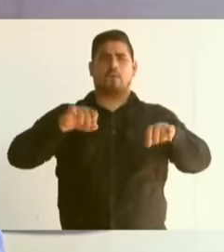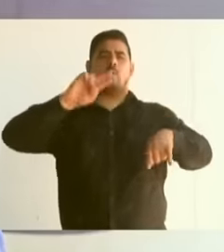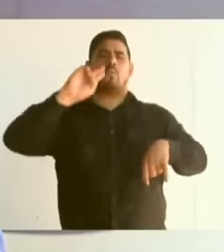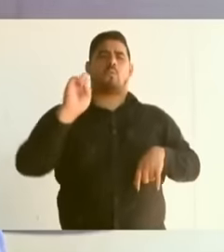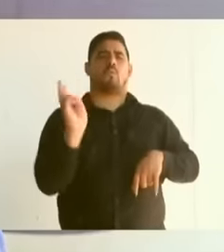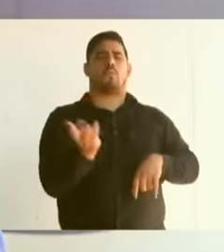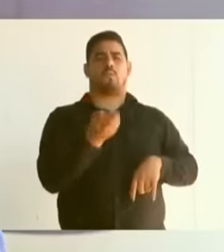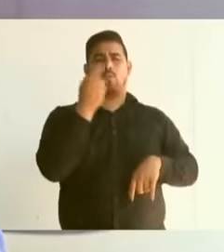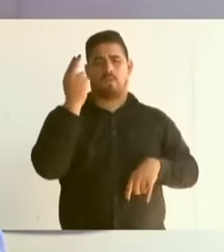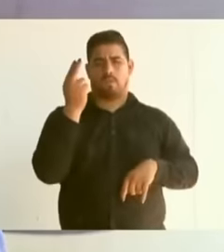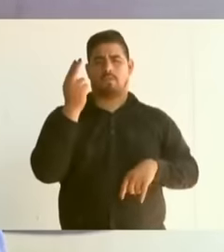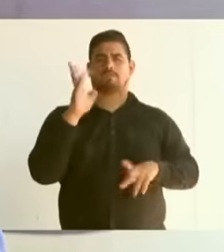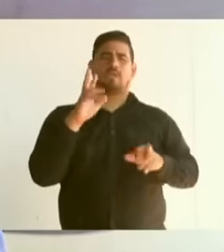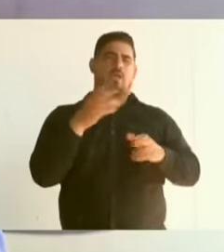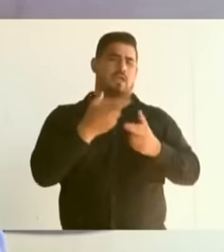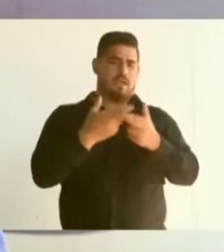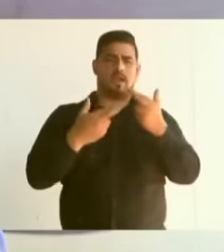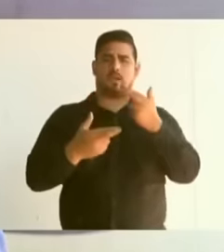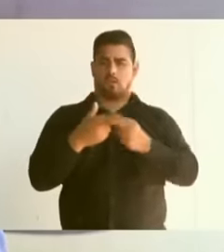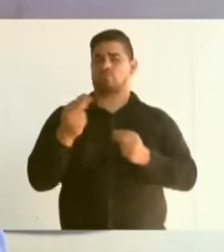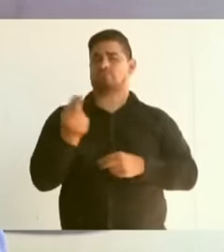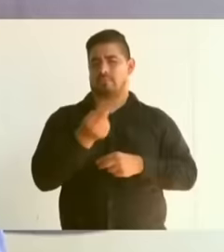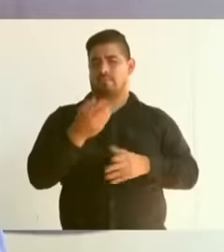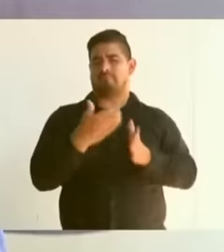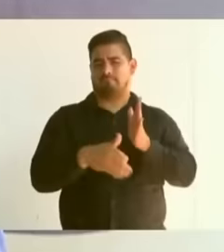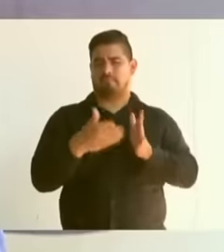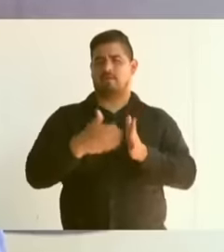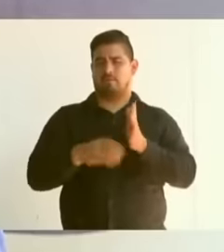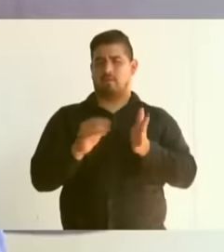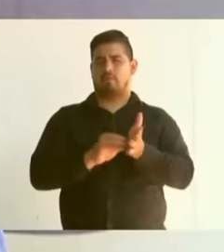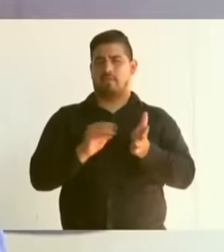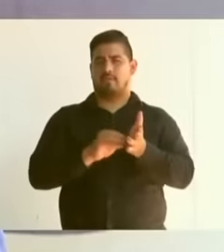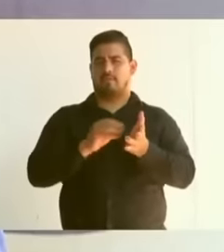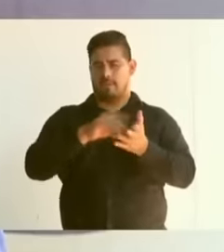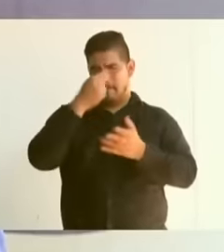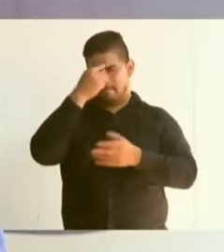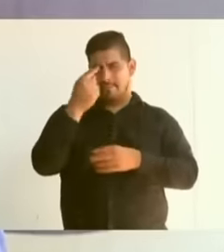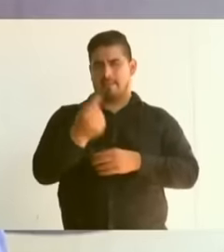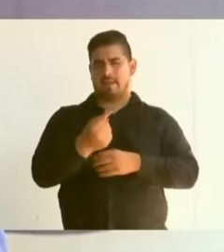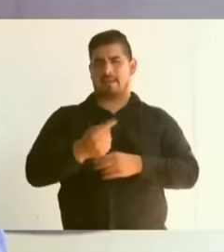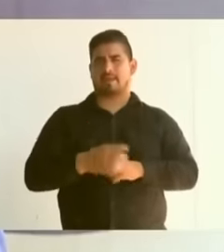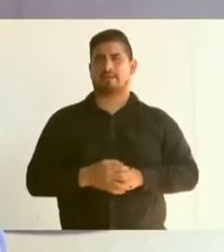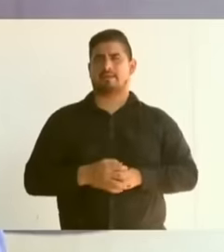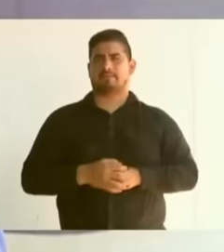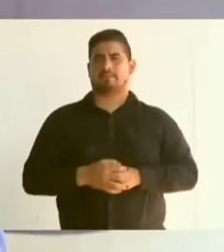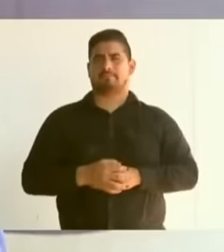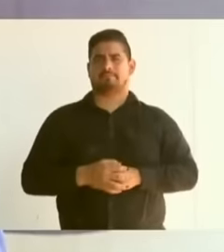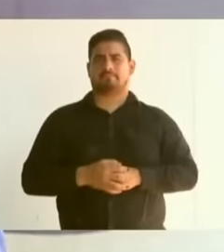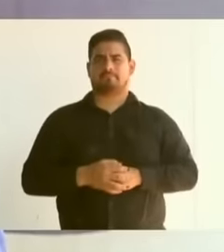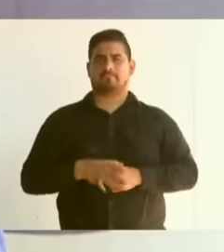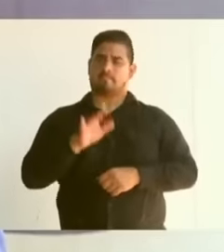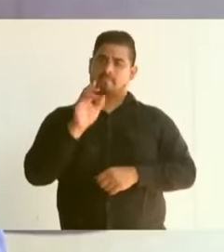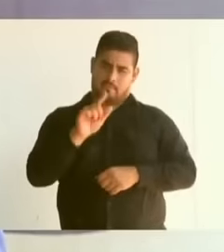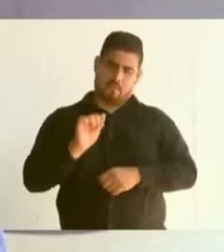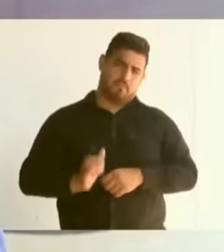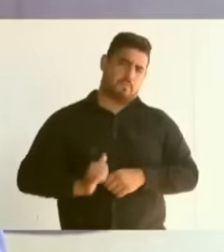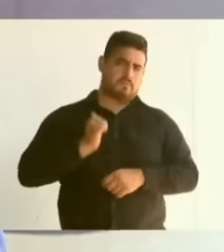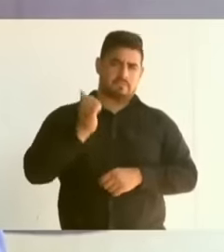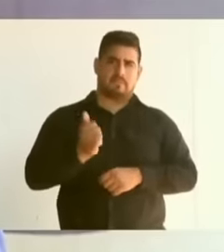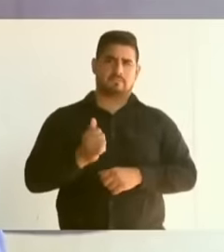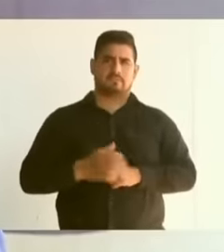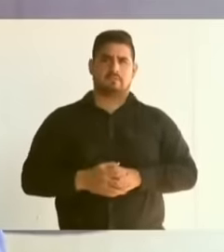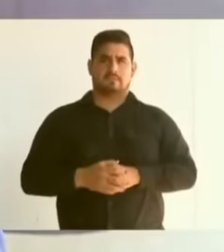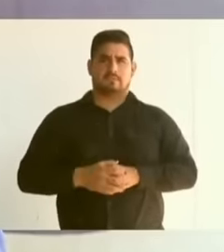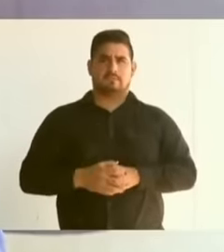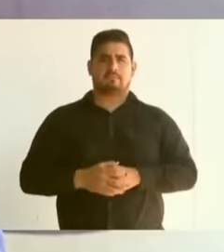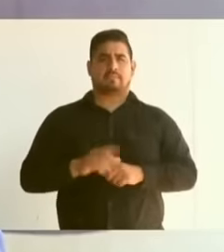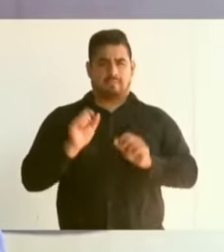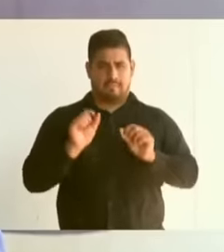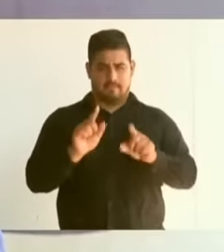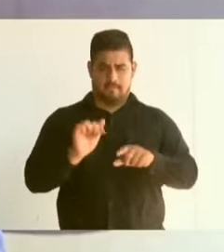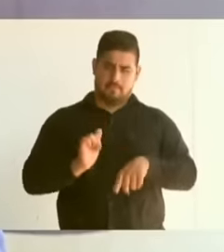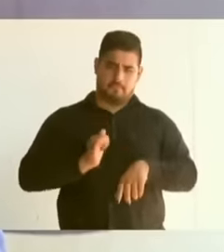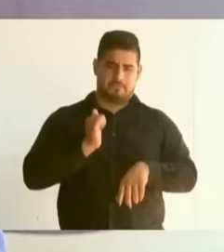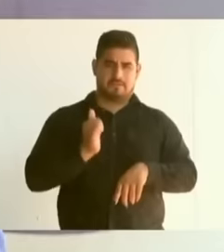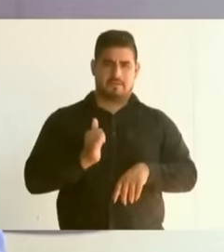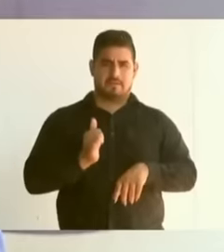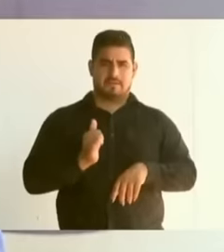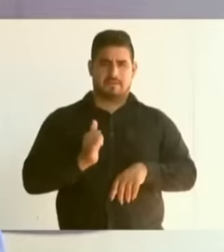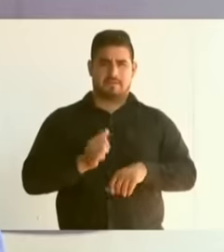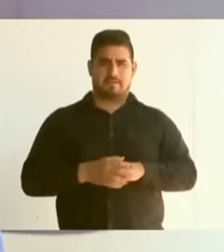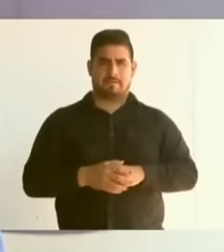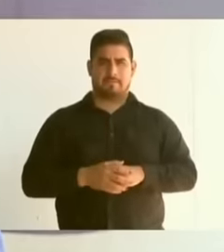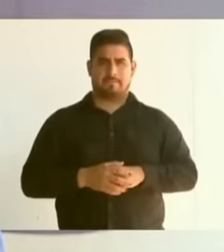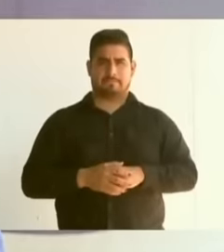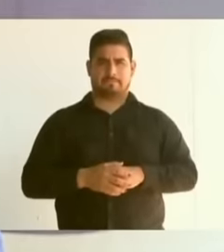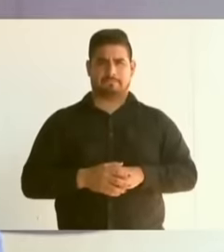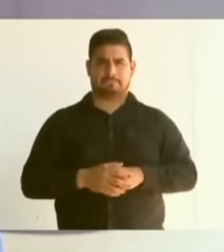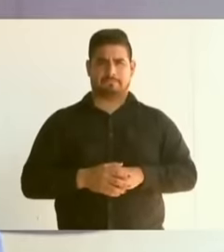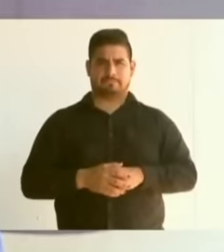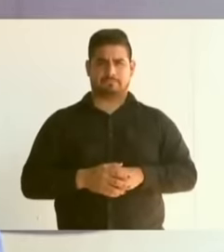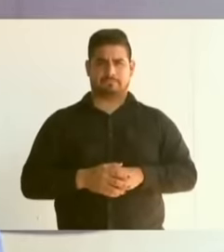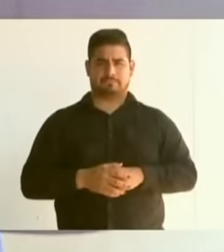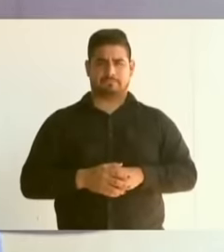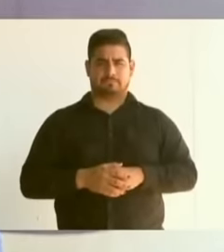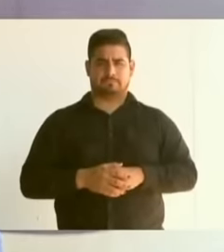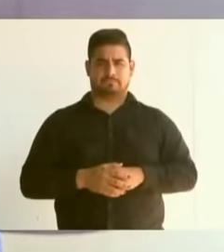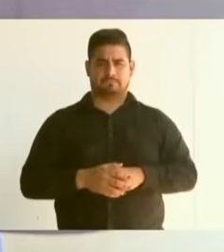and the resources that are needed for what and we also take the opportunity to eh review